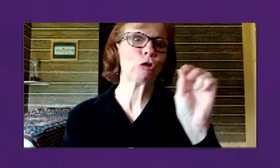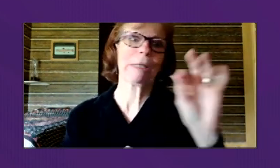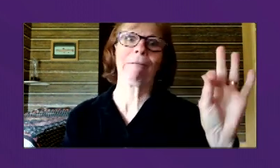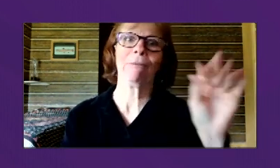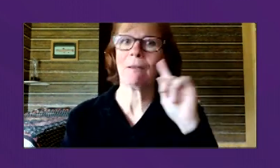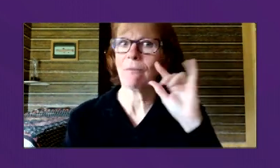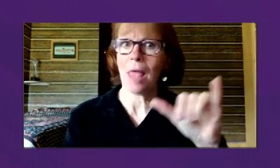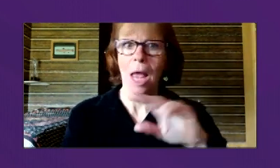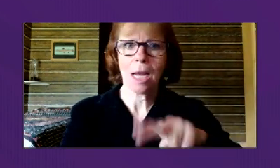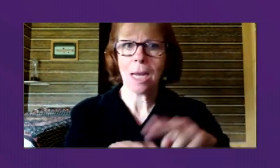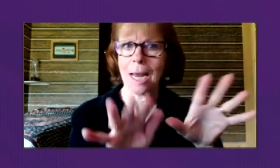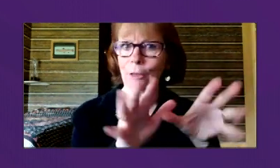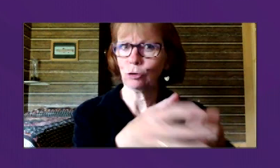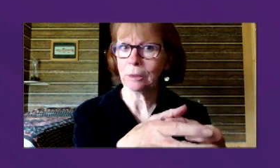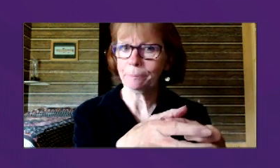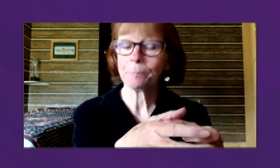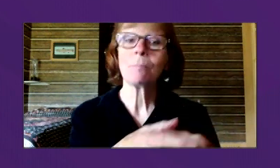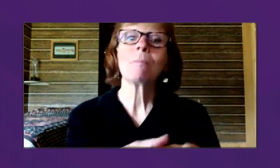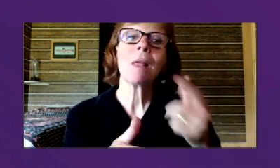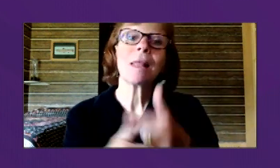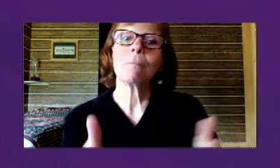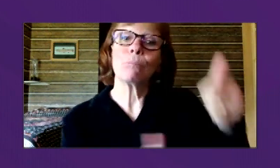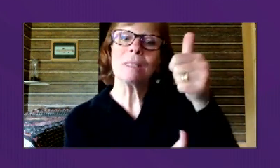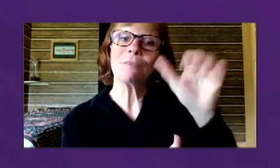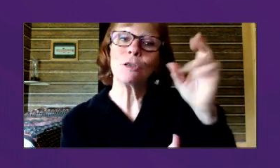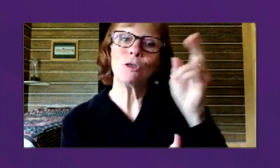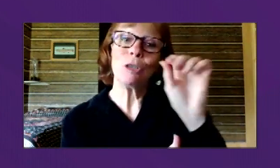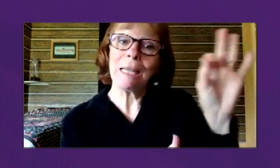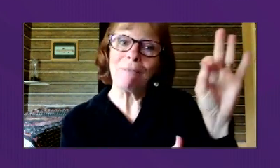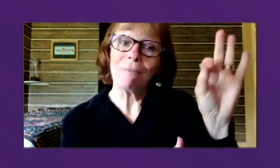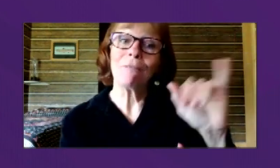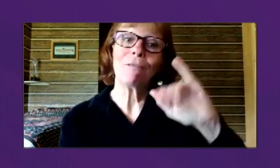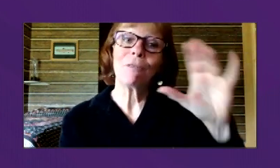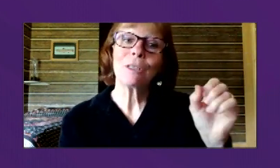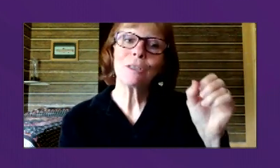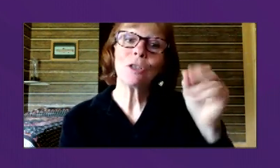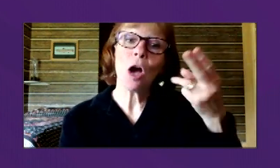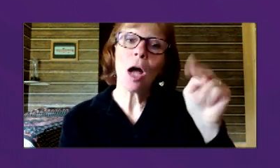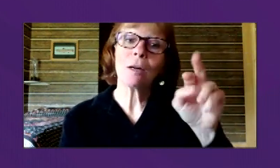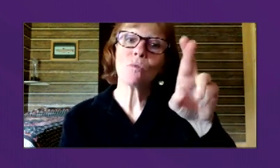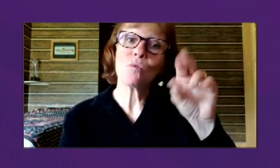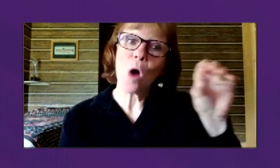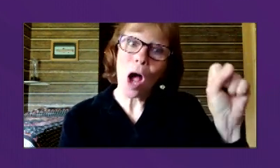The principal chief at the time. His name was John Ross, and he disagreed.